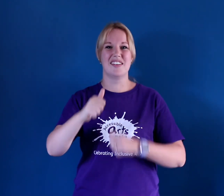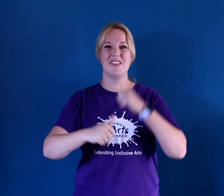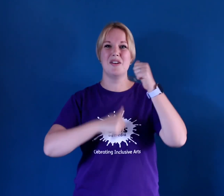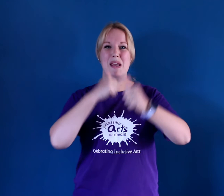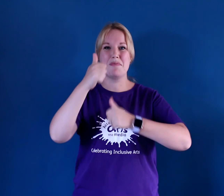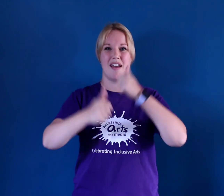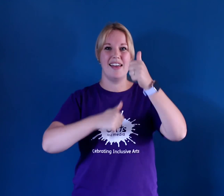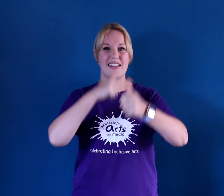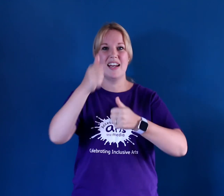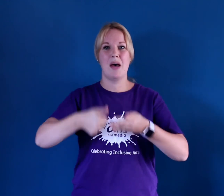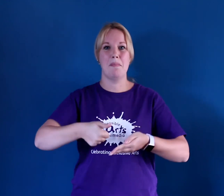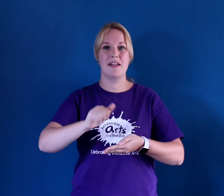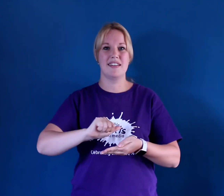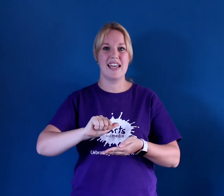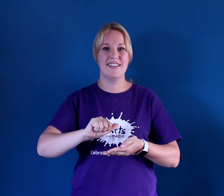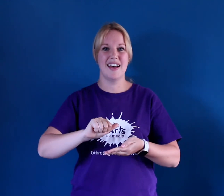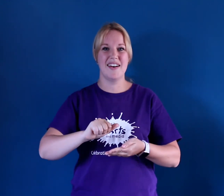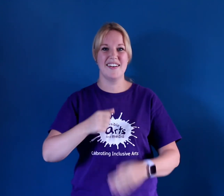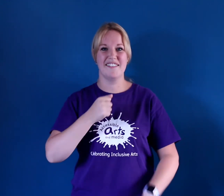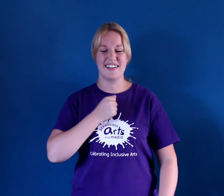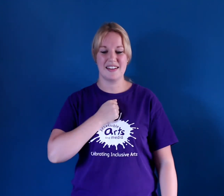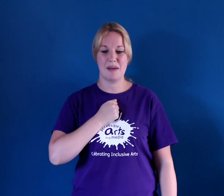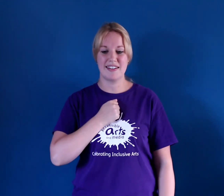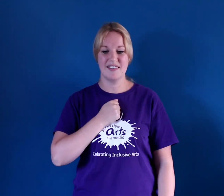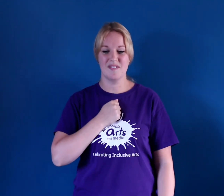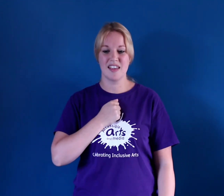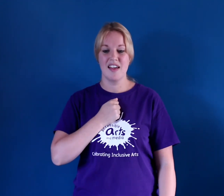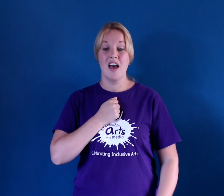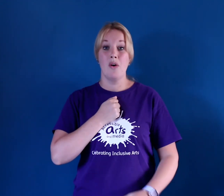To be praising a potato. My turn.